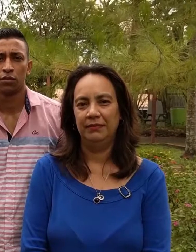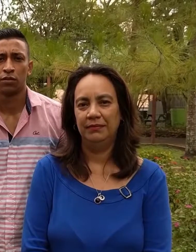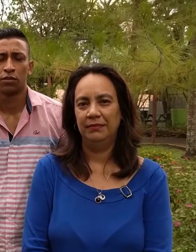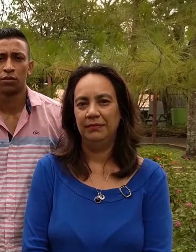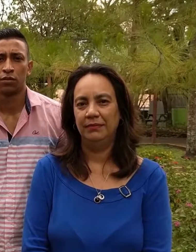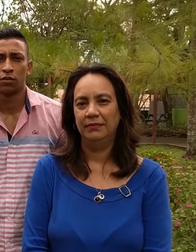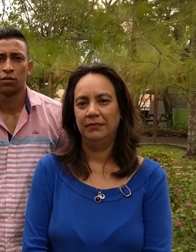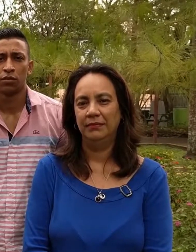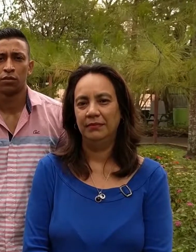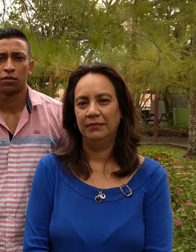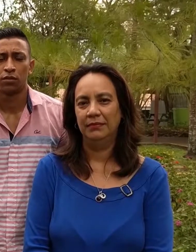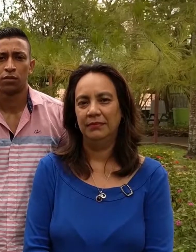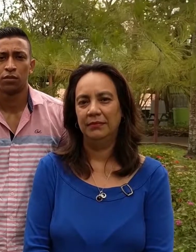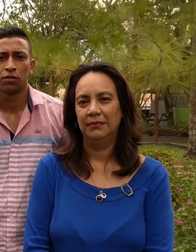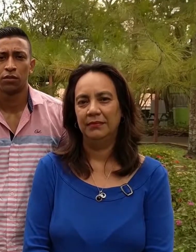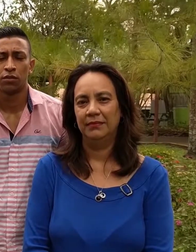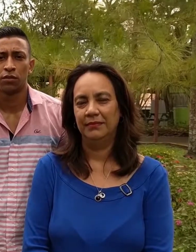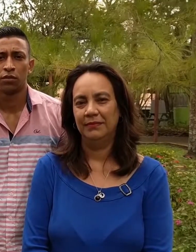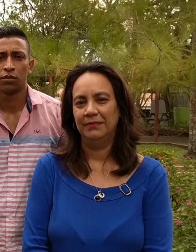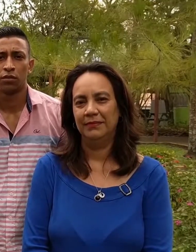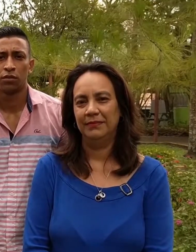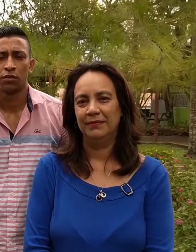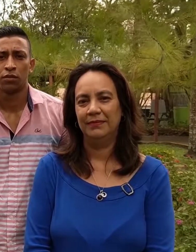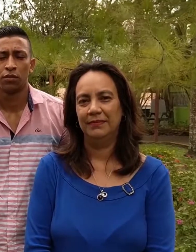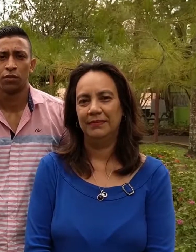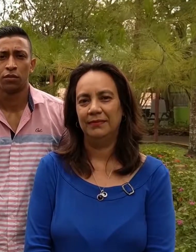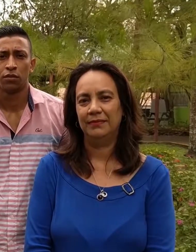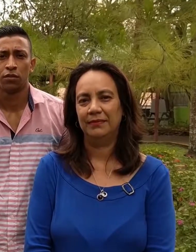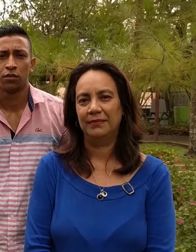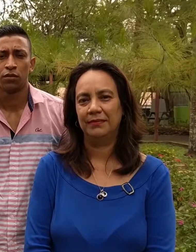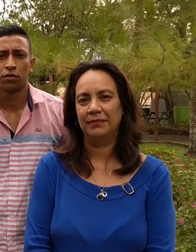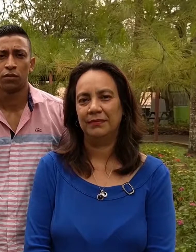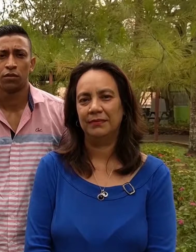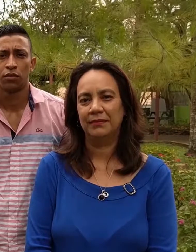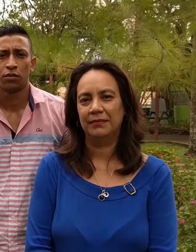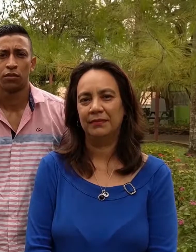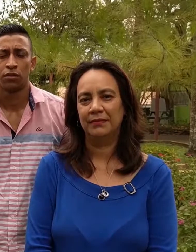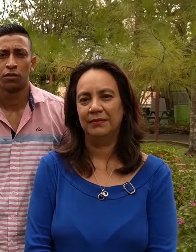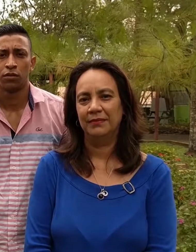I am Beverly Castillo Rivera. And I work for . And I'm the consultant of this team.